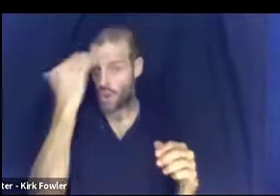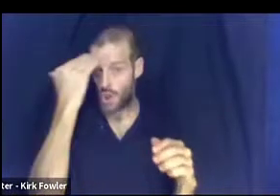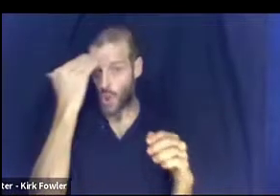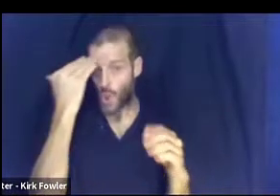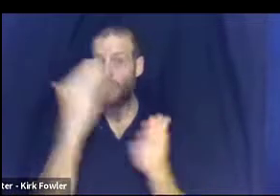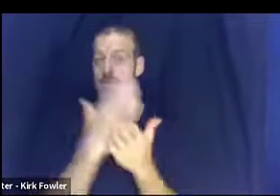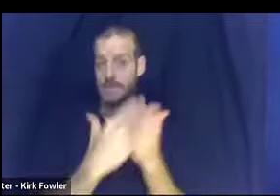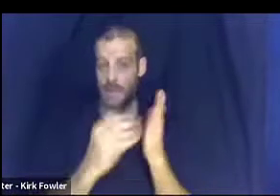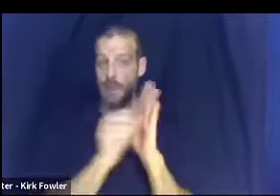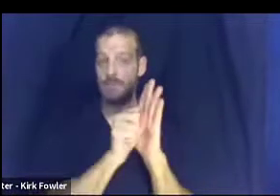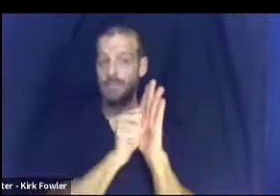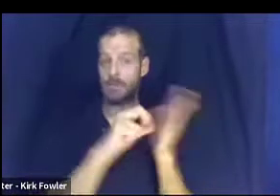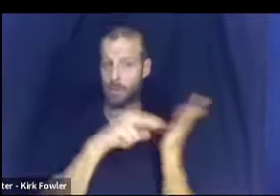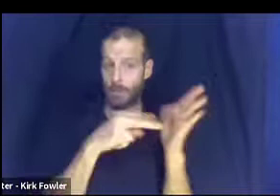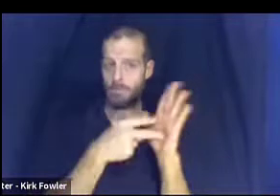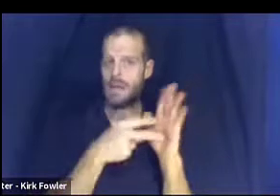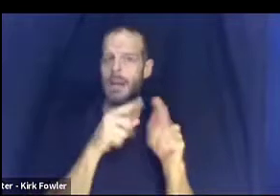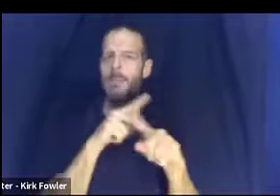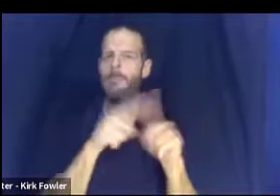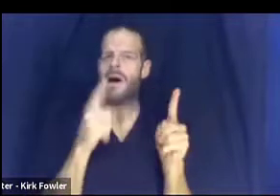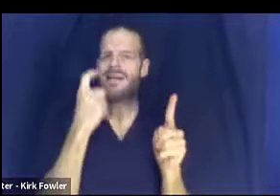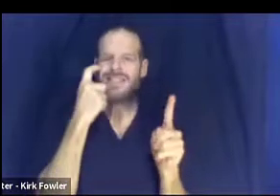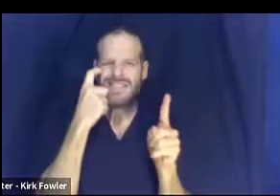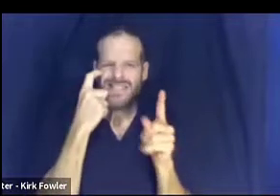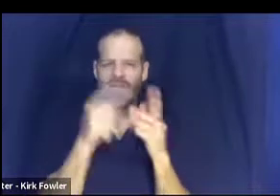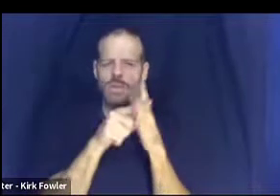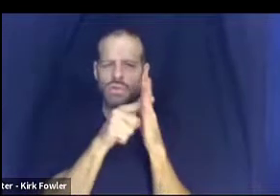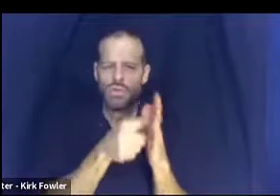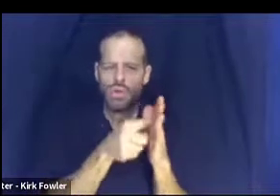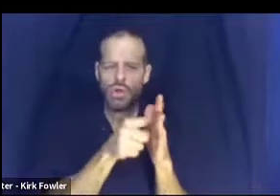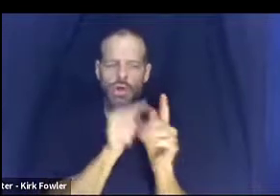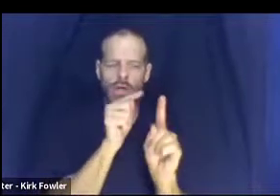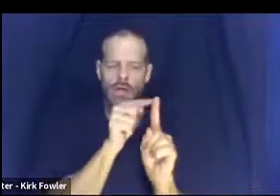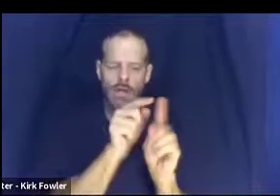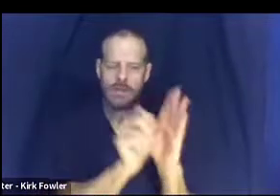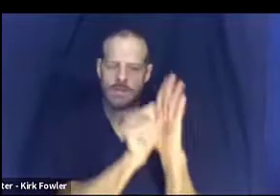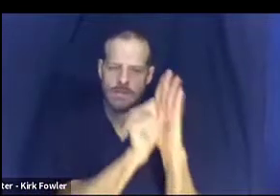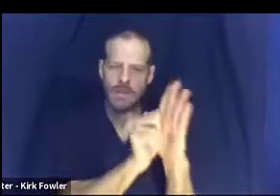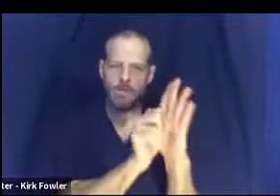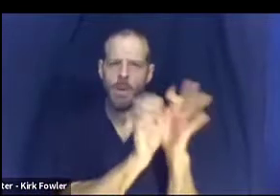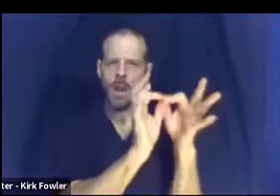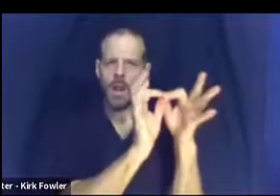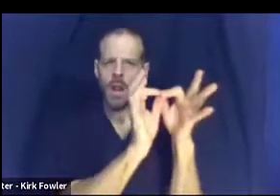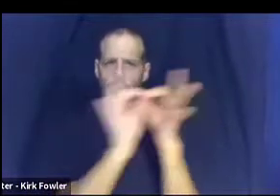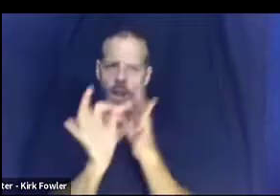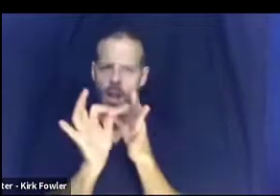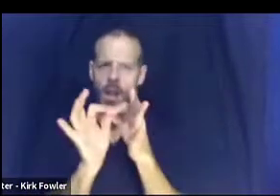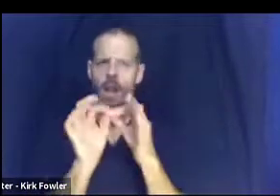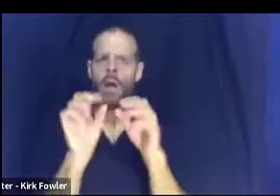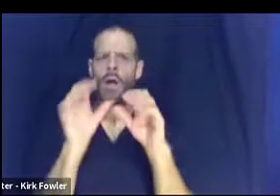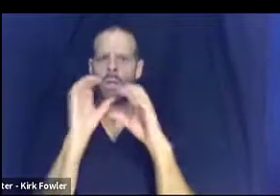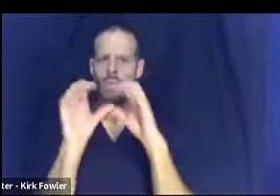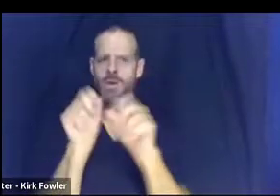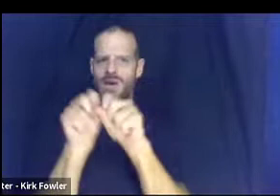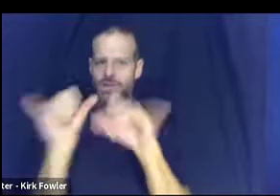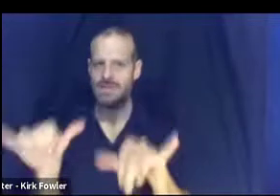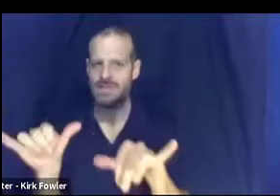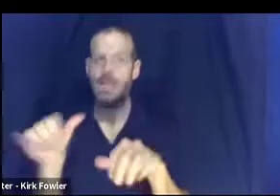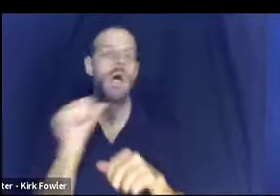but she's just starting to turn them into like a real communication system and not just an anticipation calendar.